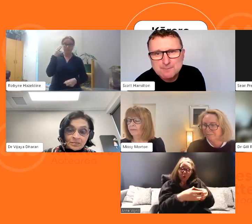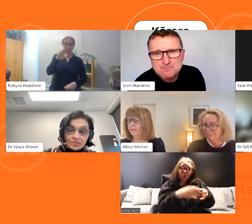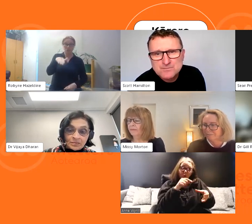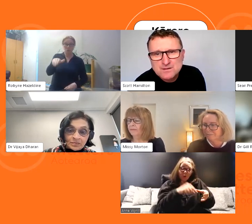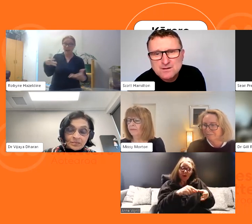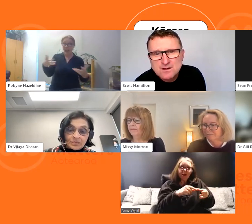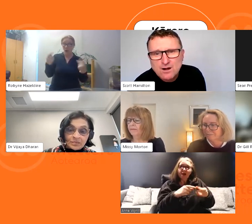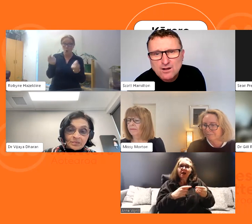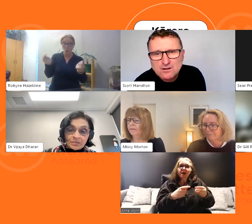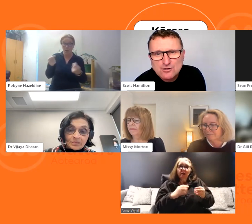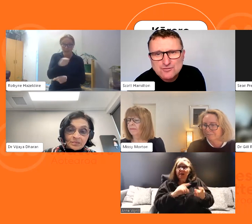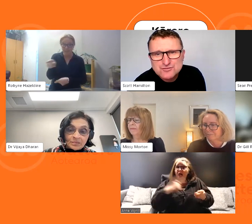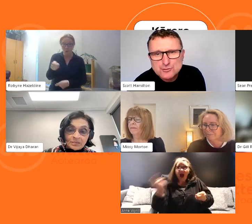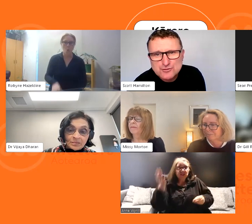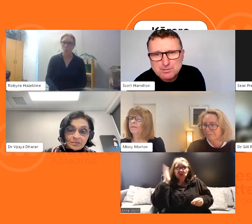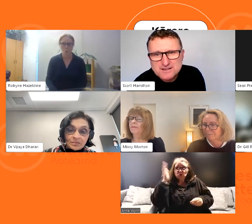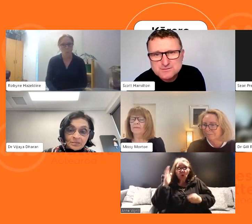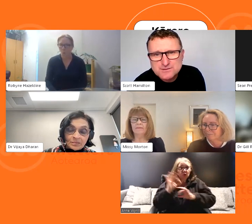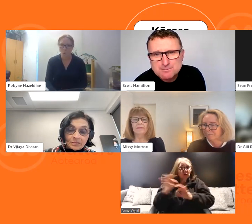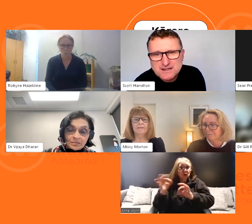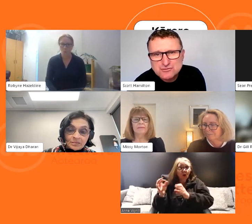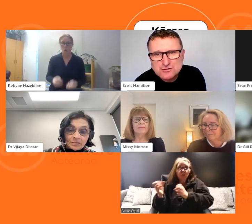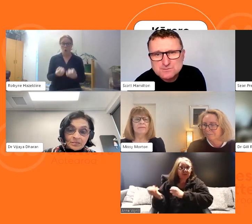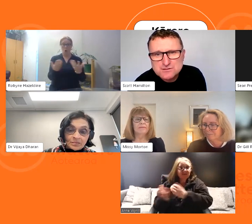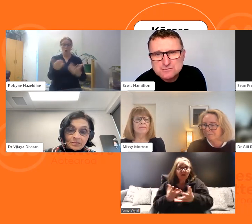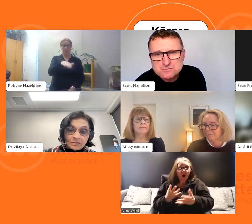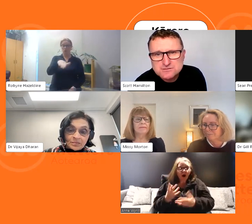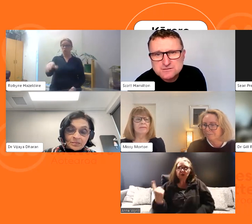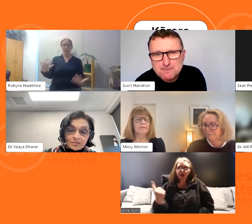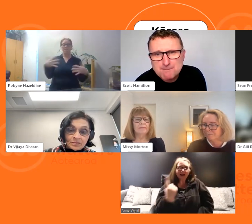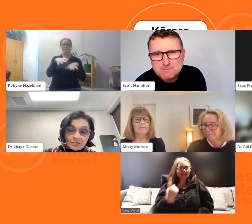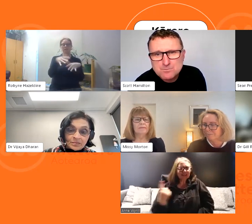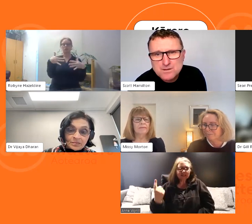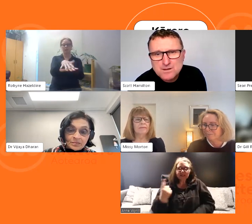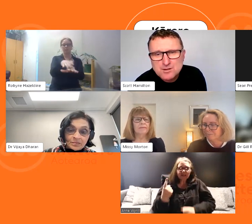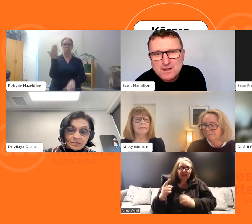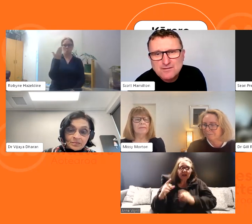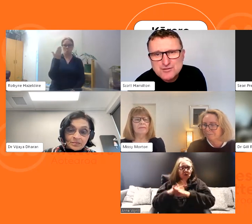them. A lot of children are placed within mainstream schools and there's